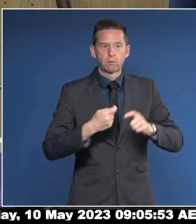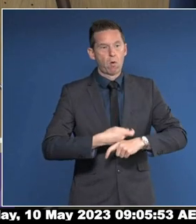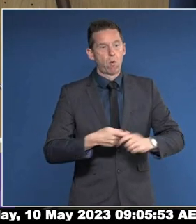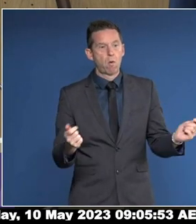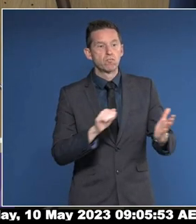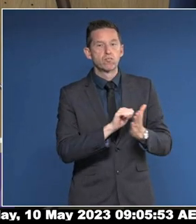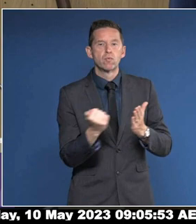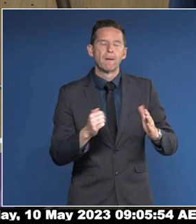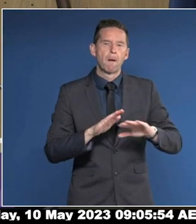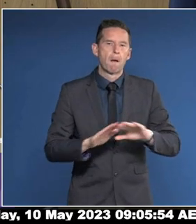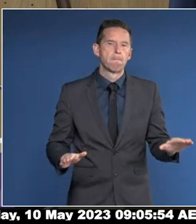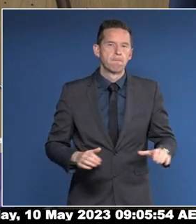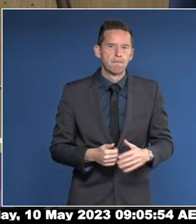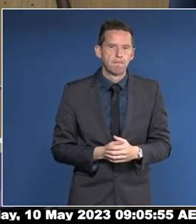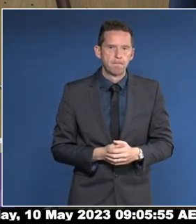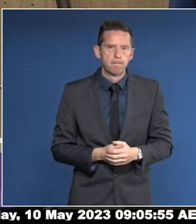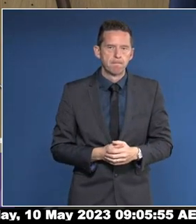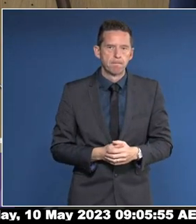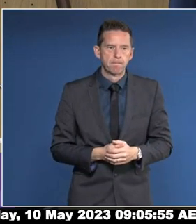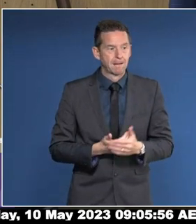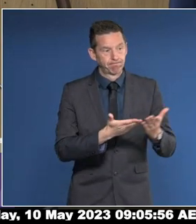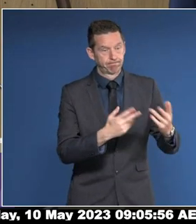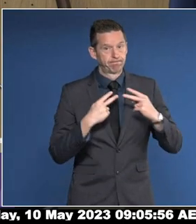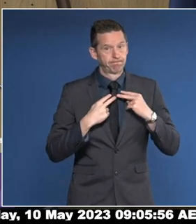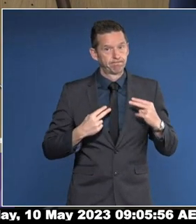Ms Eastman. MS EASTMAN: Thank you, Commissioner McEwin, and good morning,